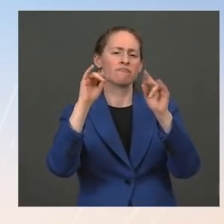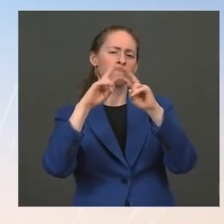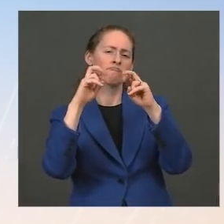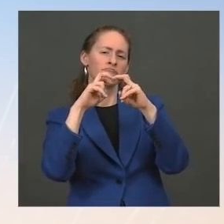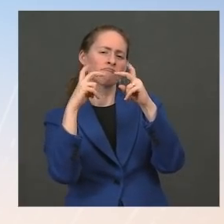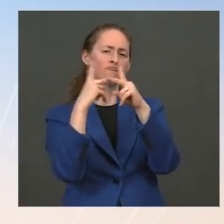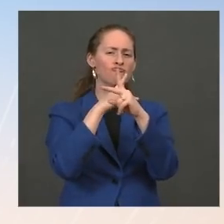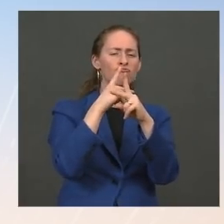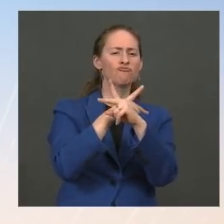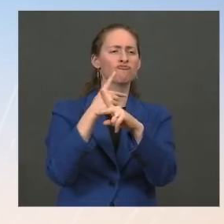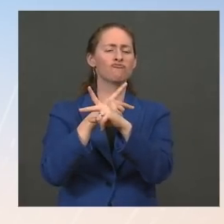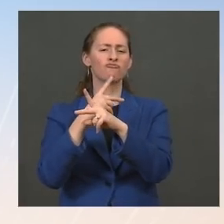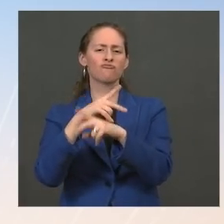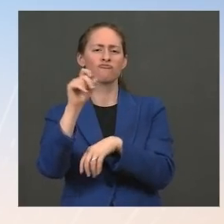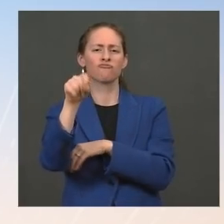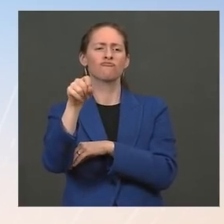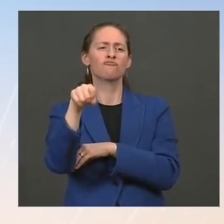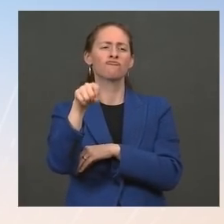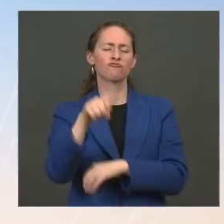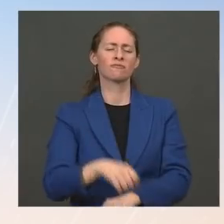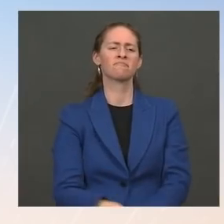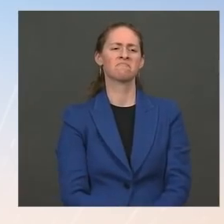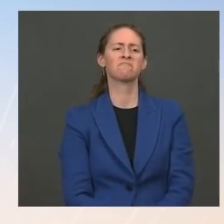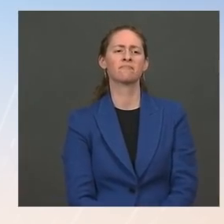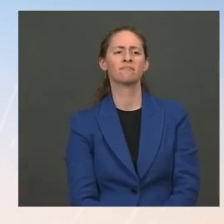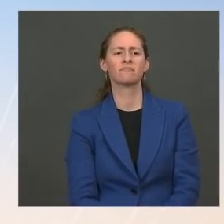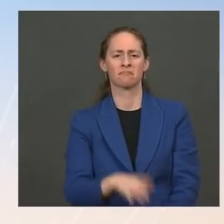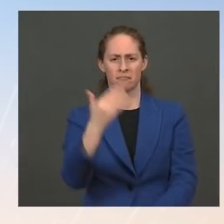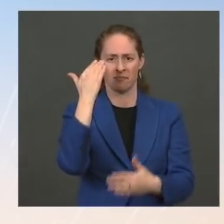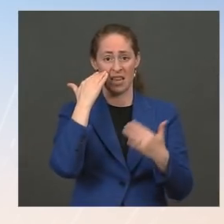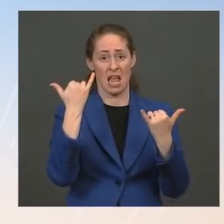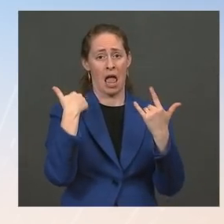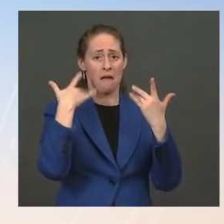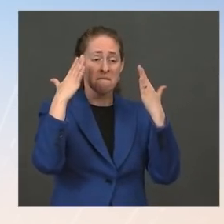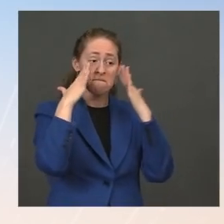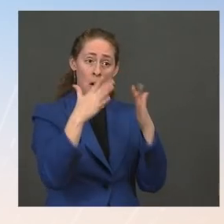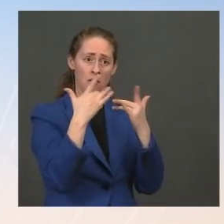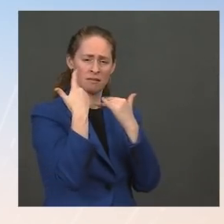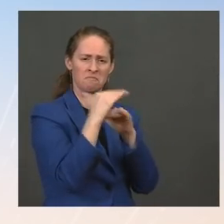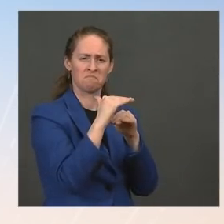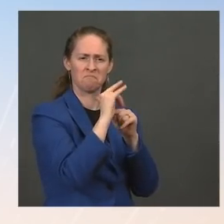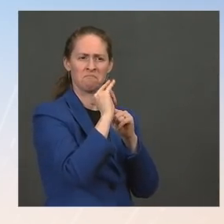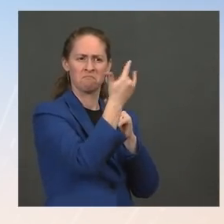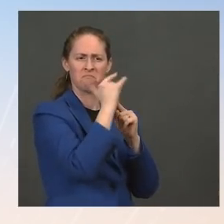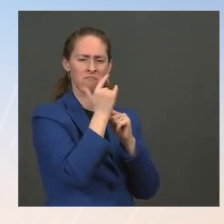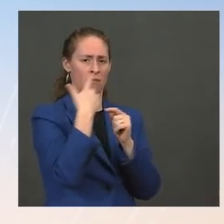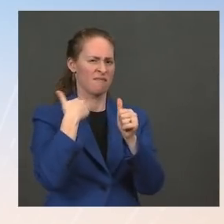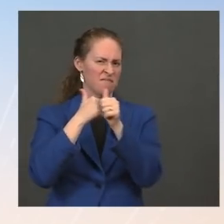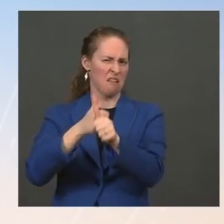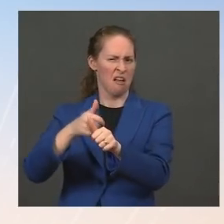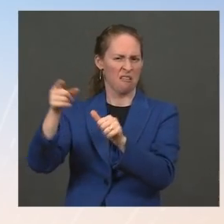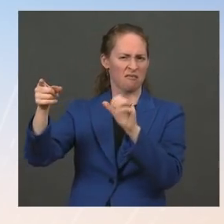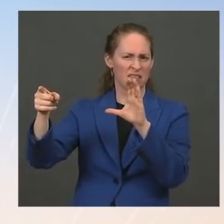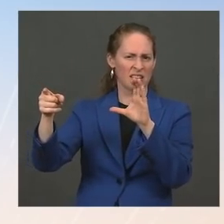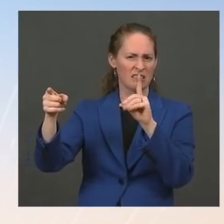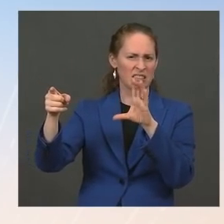beyond the travel that have been put in place -- I mean, as it relates to CDC guidance. So I don't have any new projections at this point